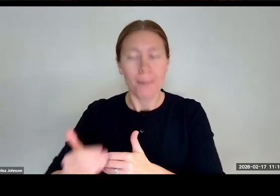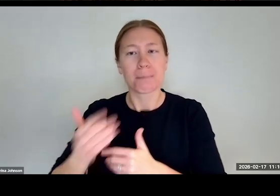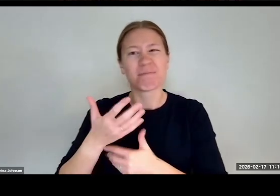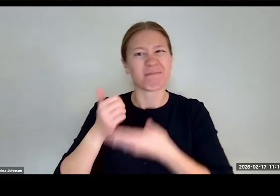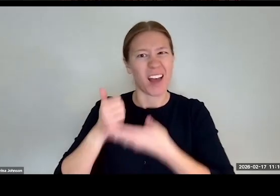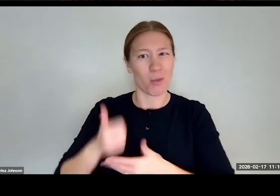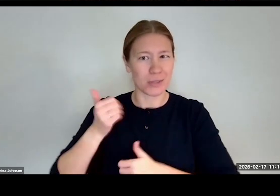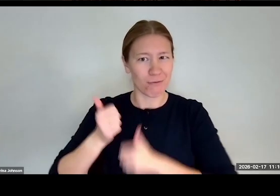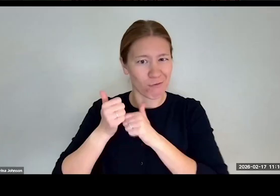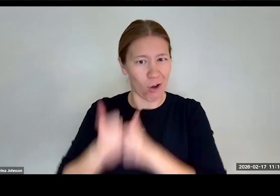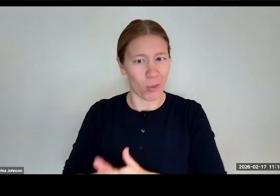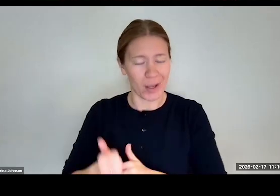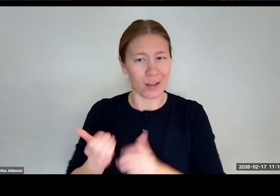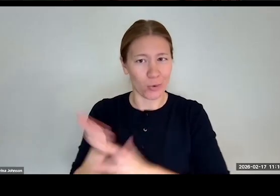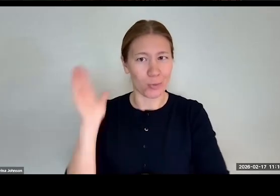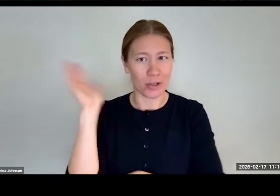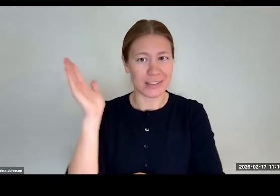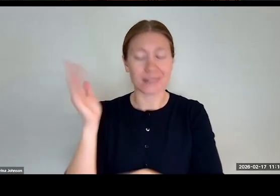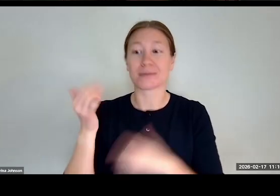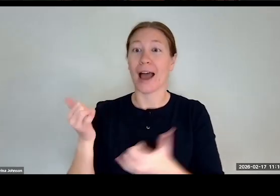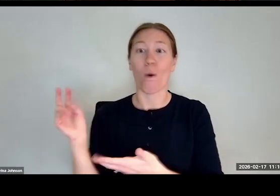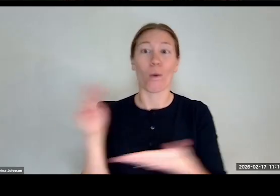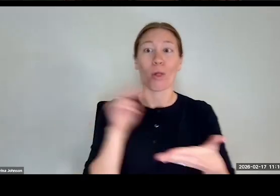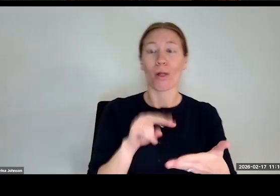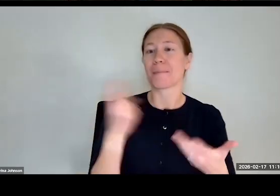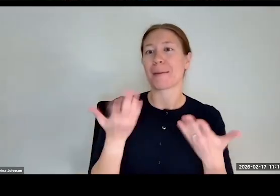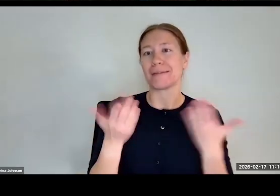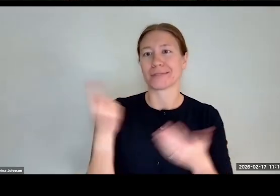during a presentation. If someone says reference slide 13 like I'm on now